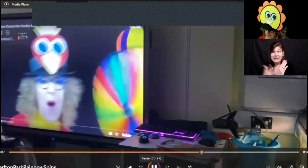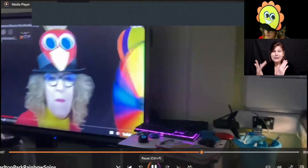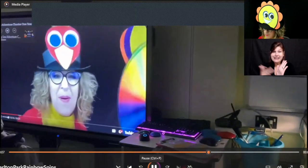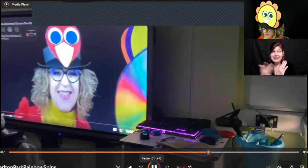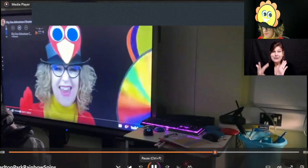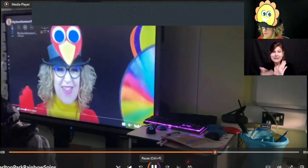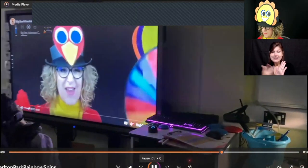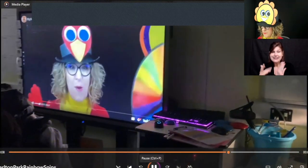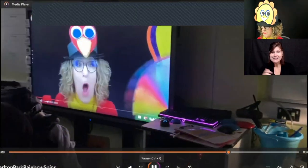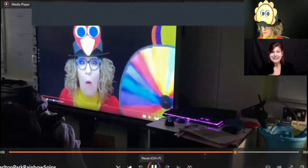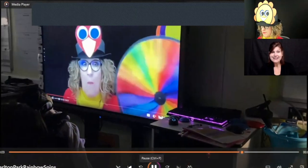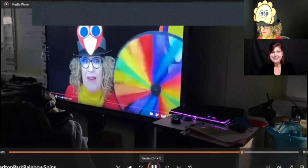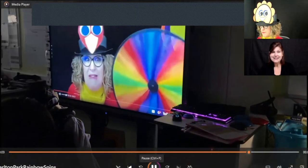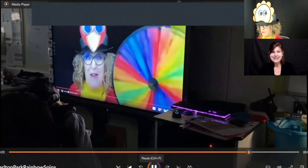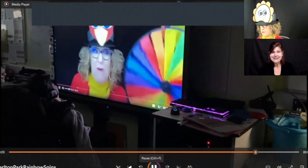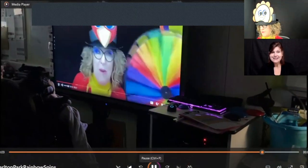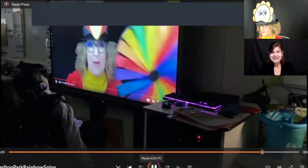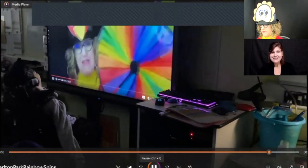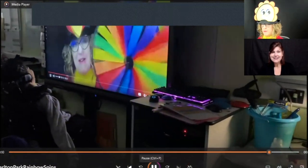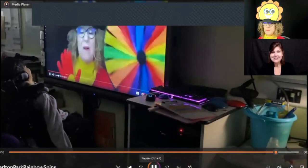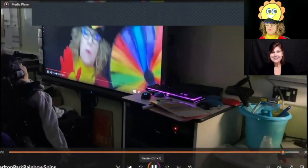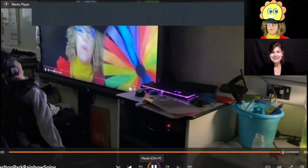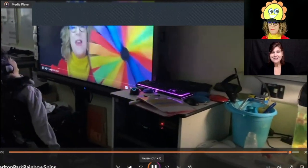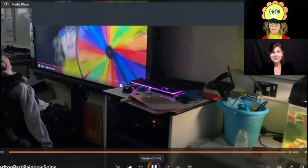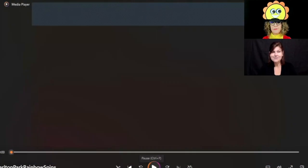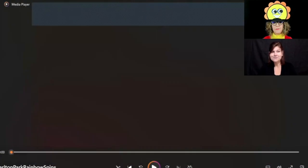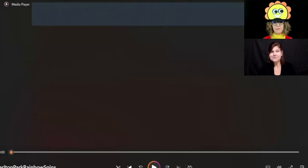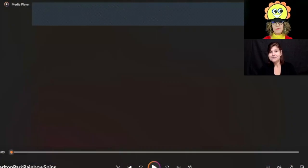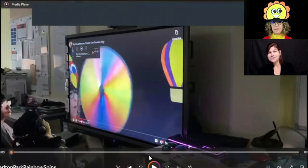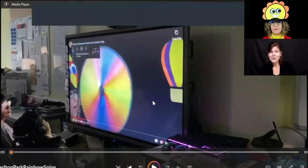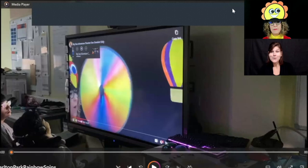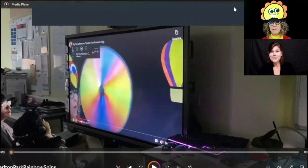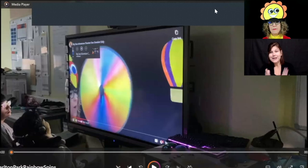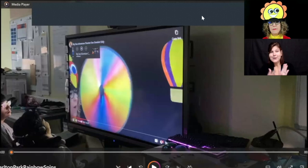Whoopeedeedoo! A whoopeedeedoo, whoopeedeedoo, whoopeedeedoo.